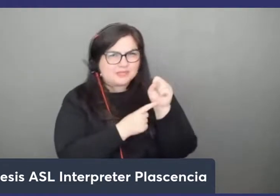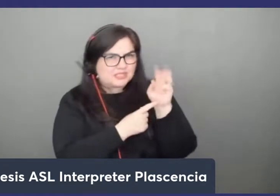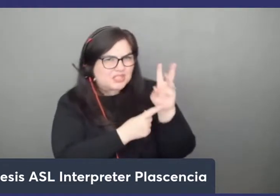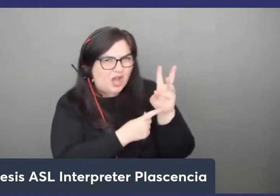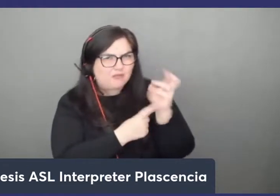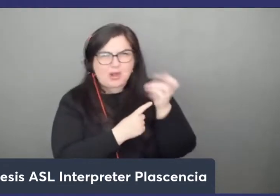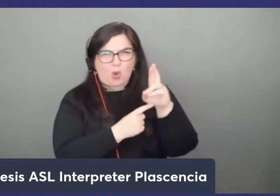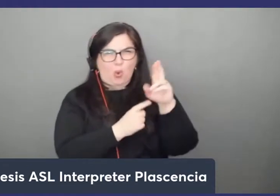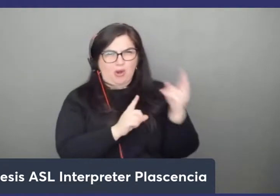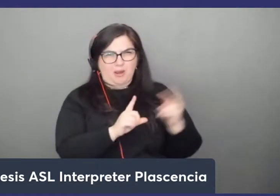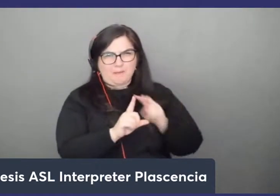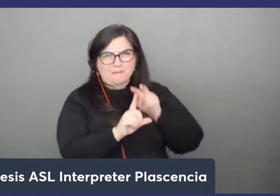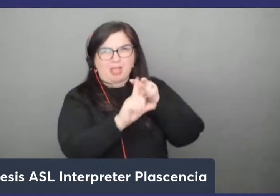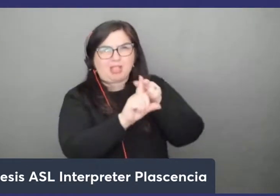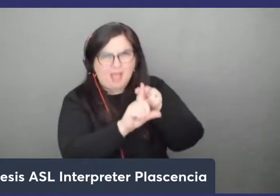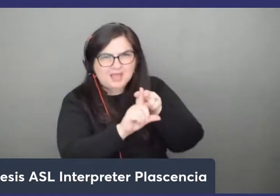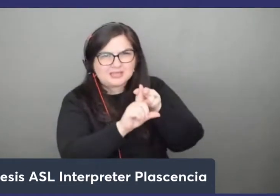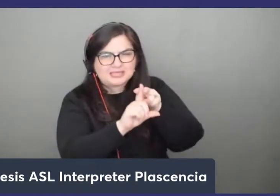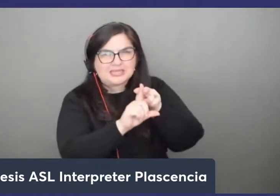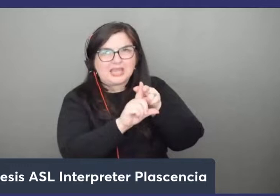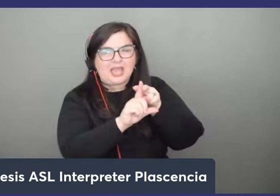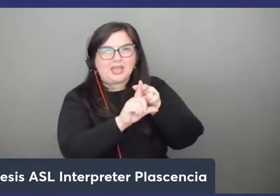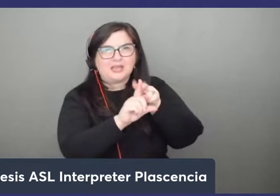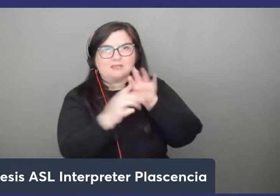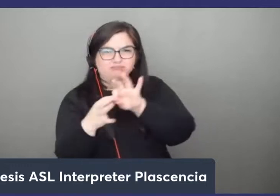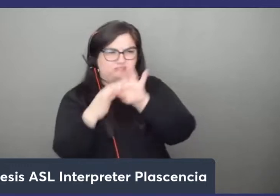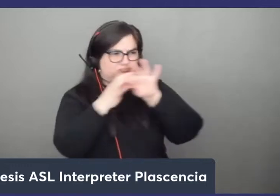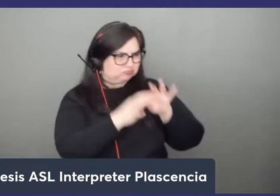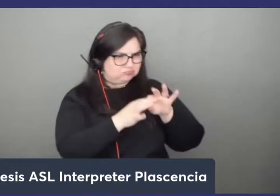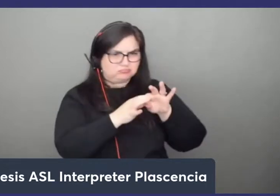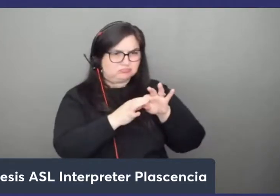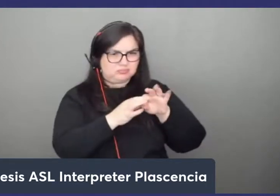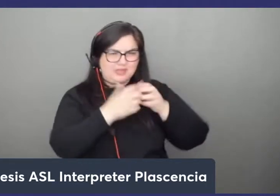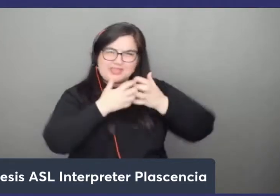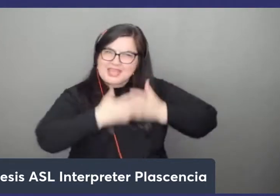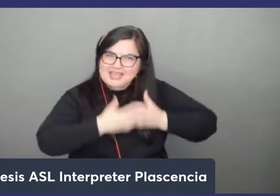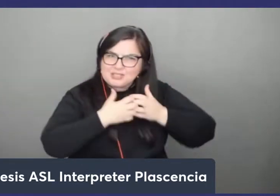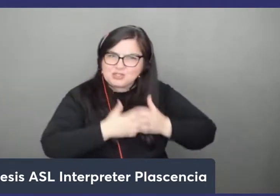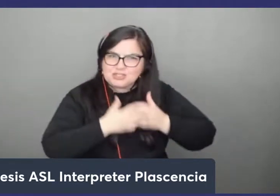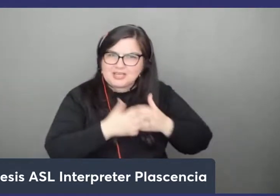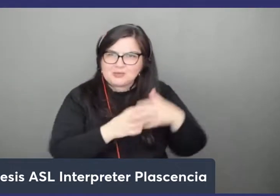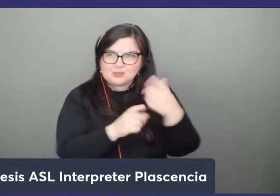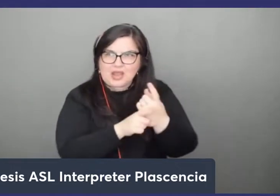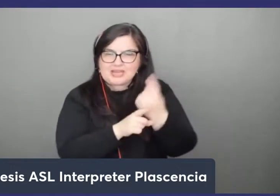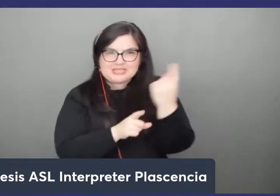that is going to work directly with the engine that somebody's already using.